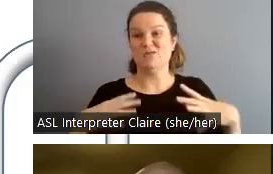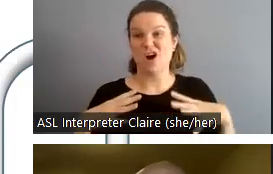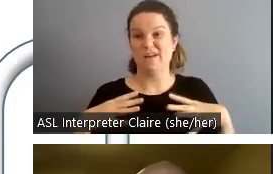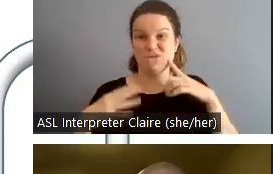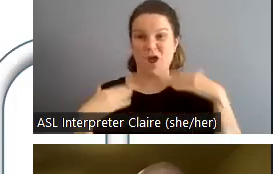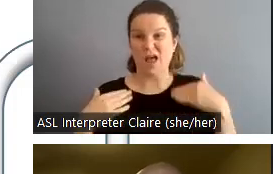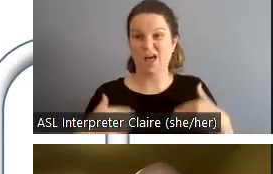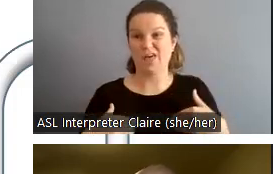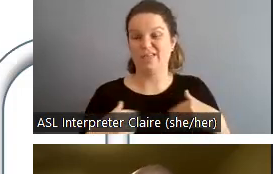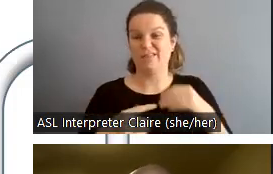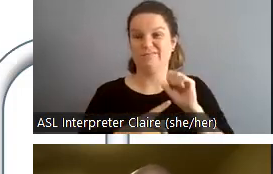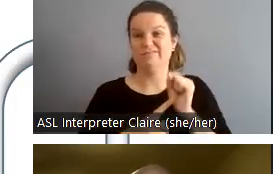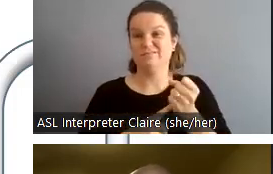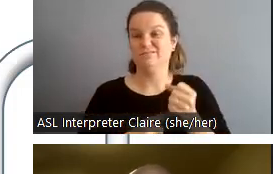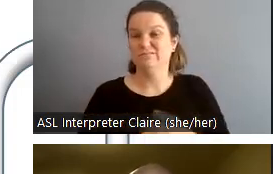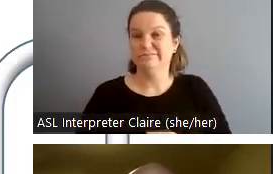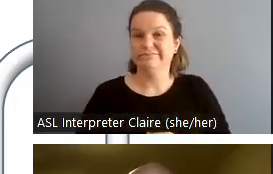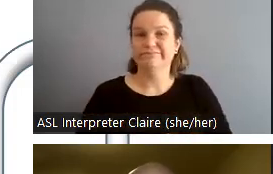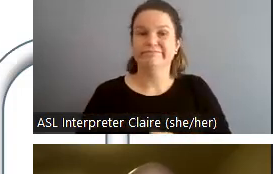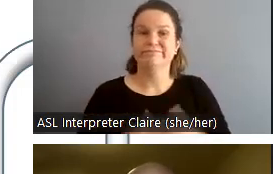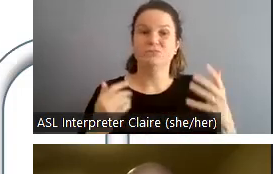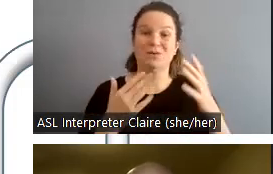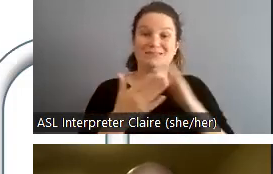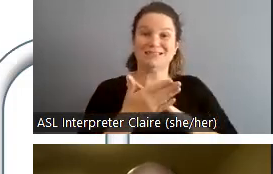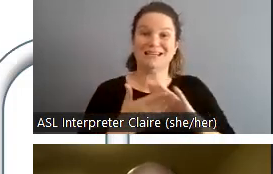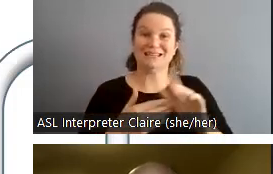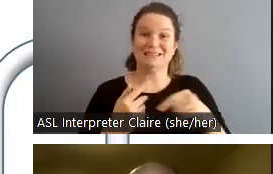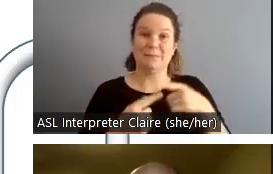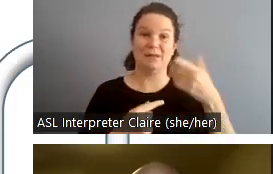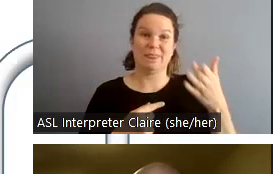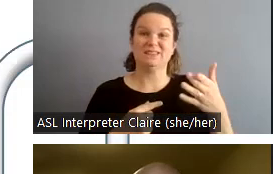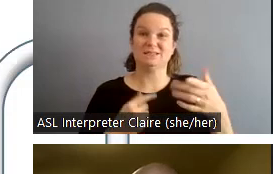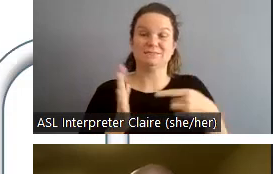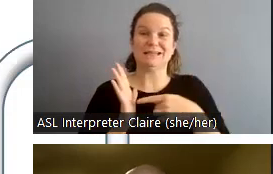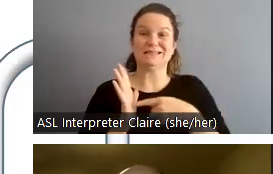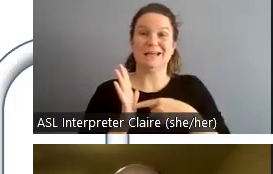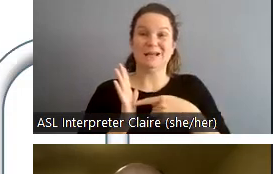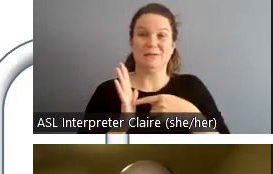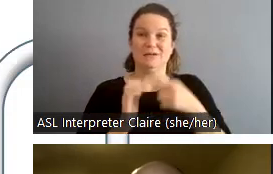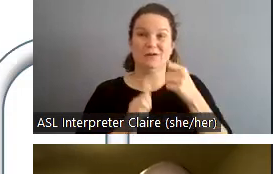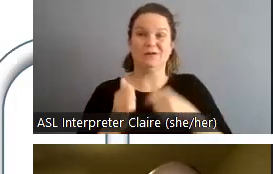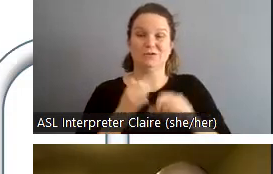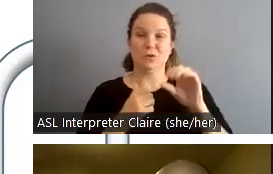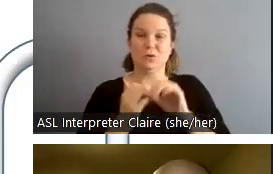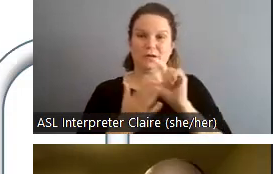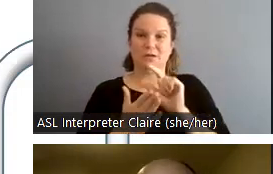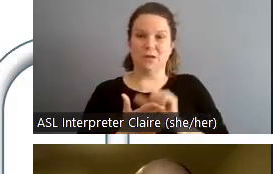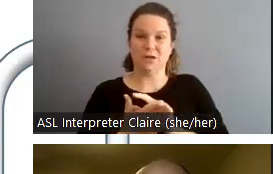condition." And the nice thing about this statute, this entitlement under Oregon law, is that it puts some